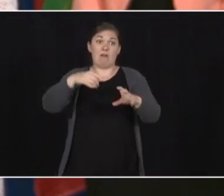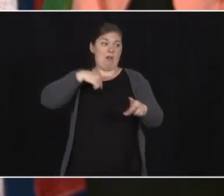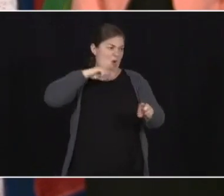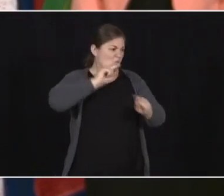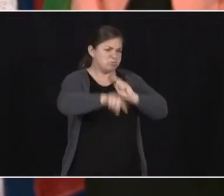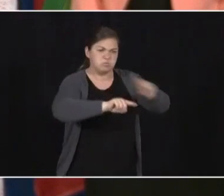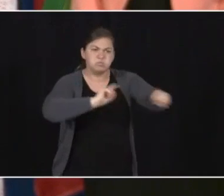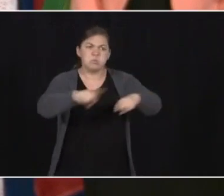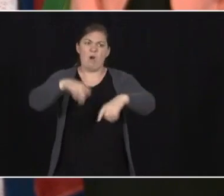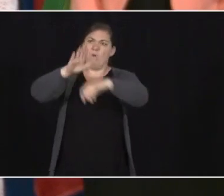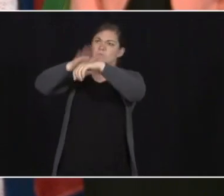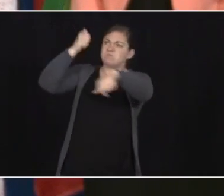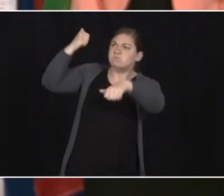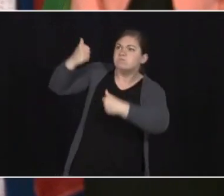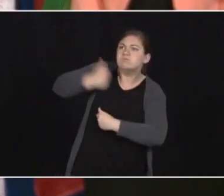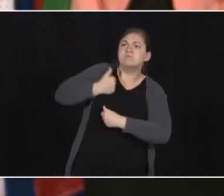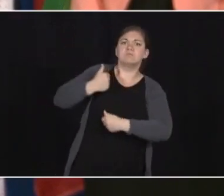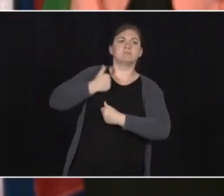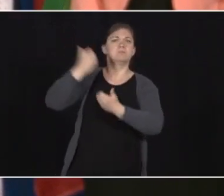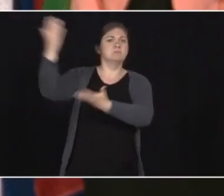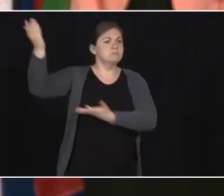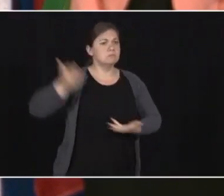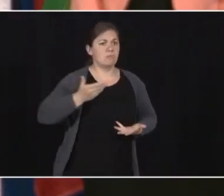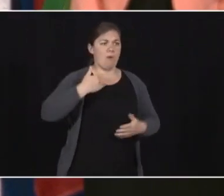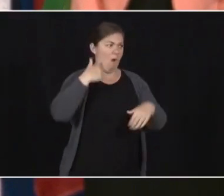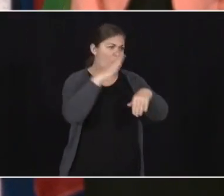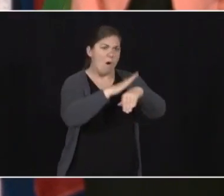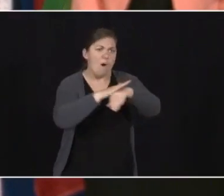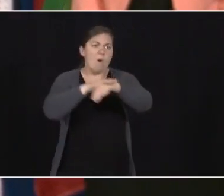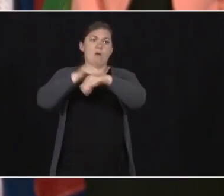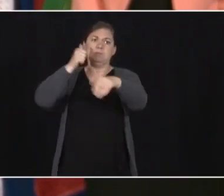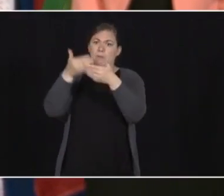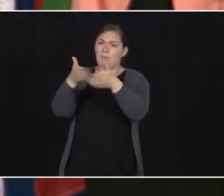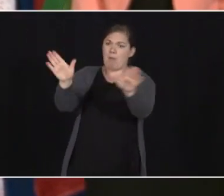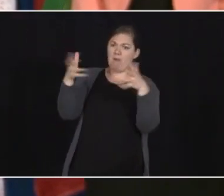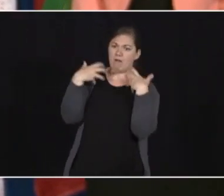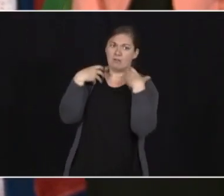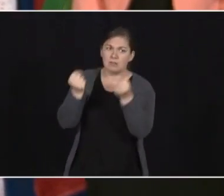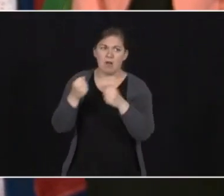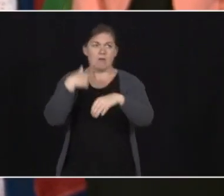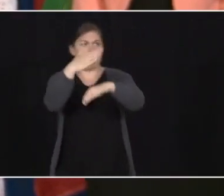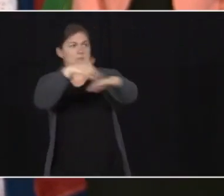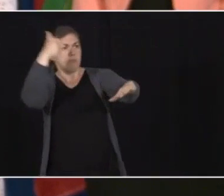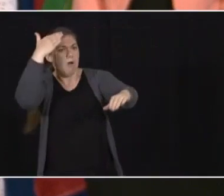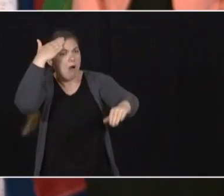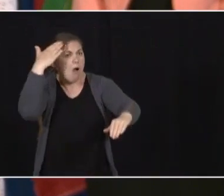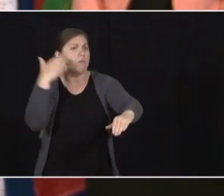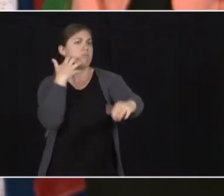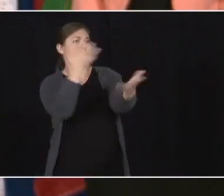Putting actions in place, by calling in the military and calling in public health and getting hospitals in there to support them.